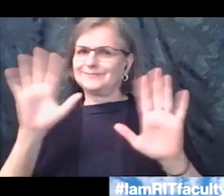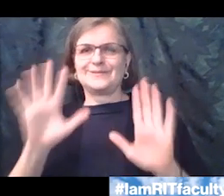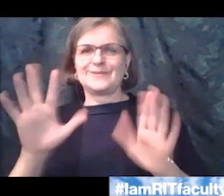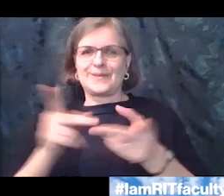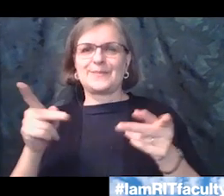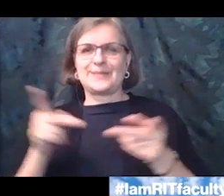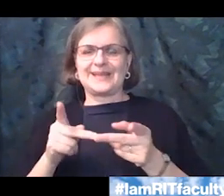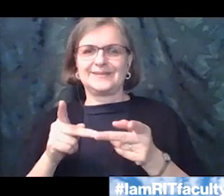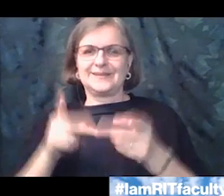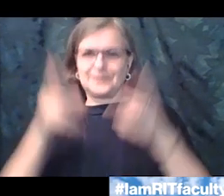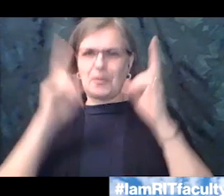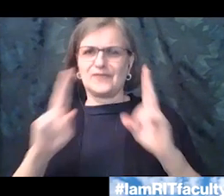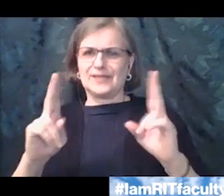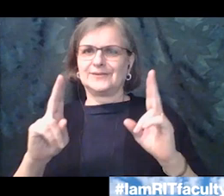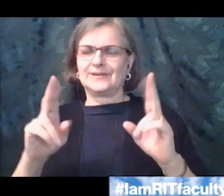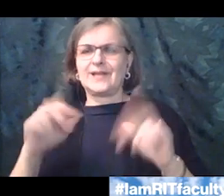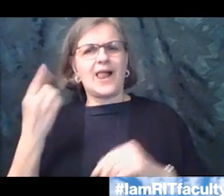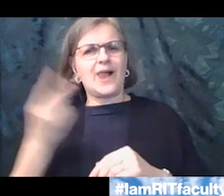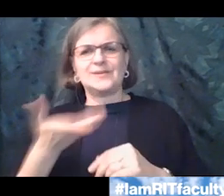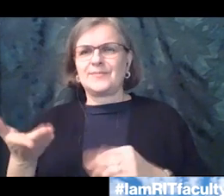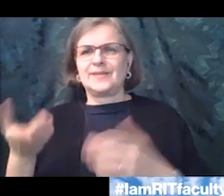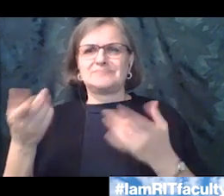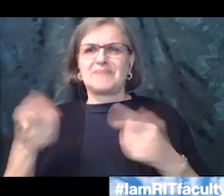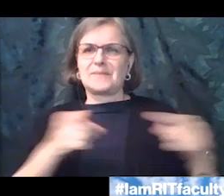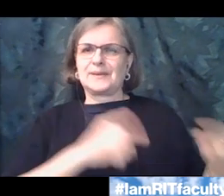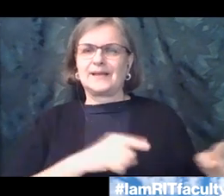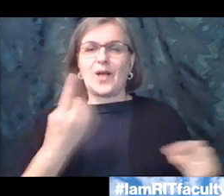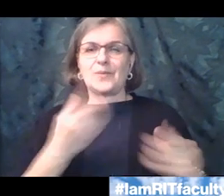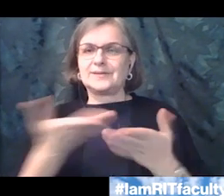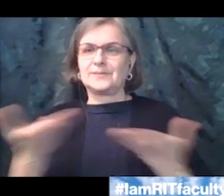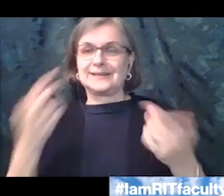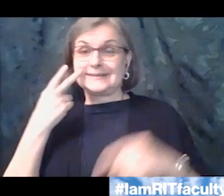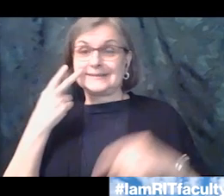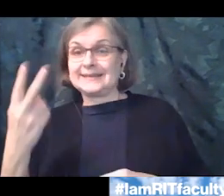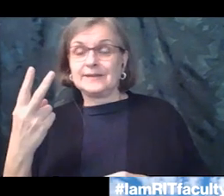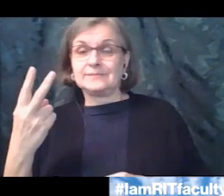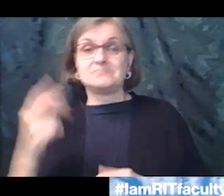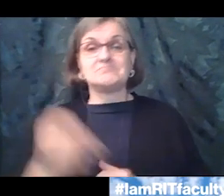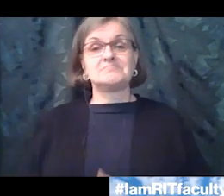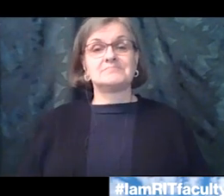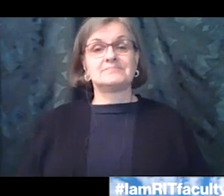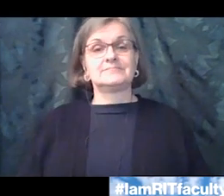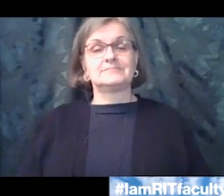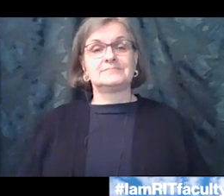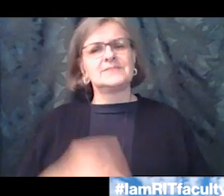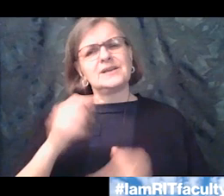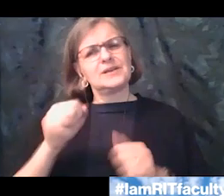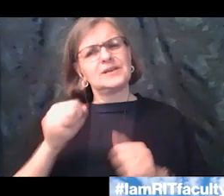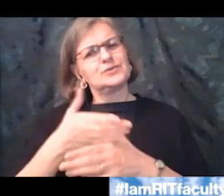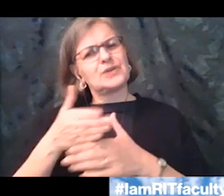There is always something to do, always something to see. Can you share with us some of the people, places, or events